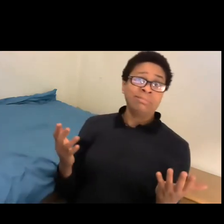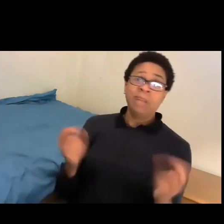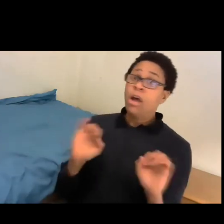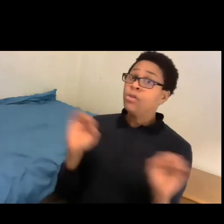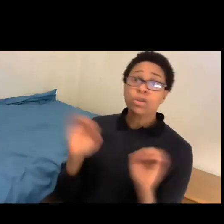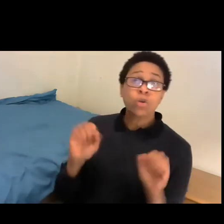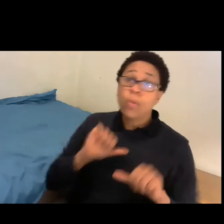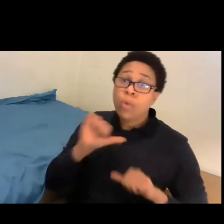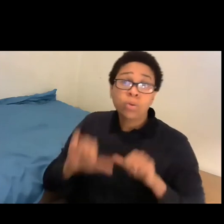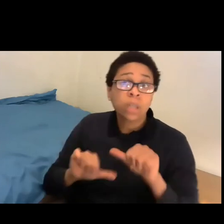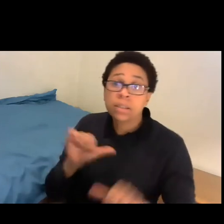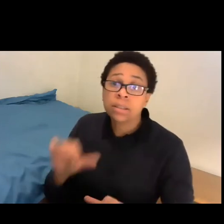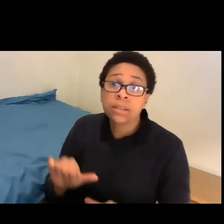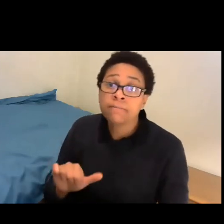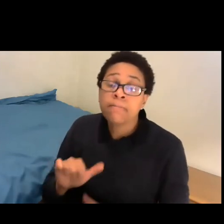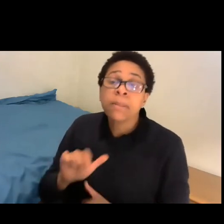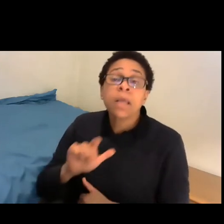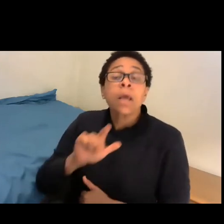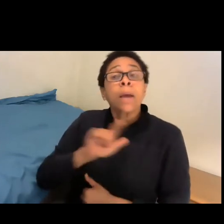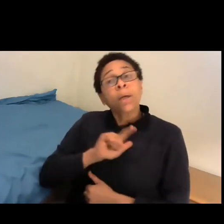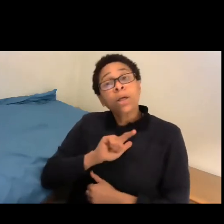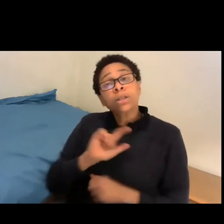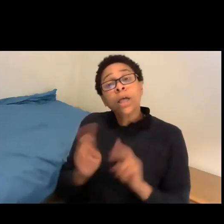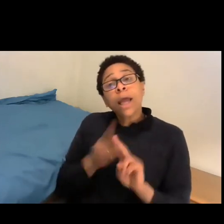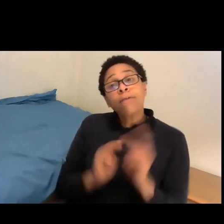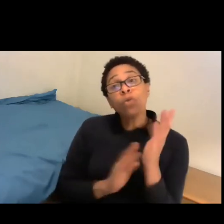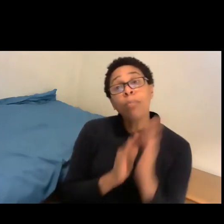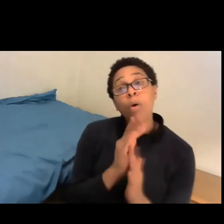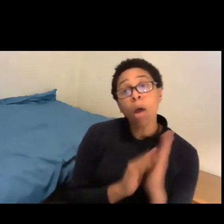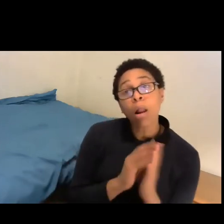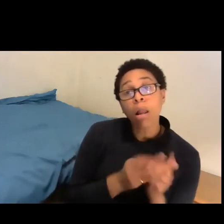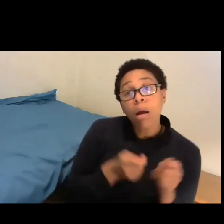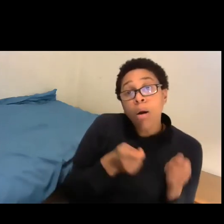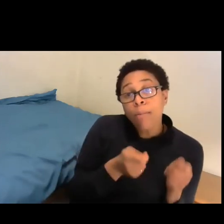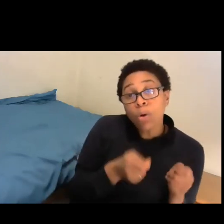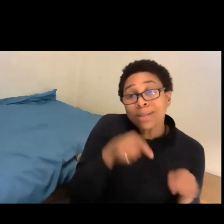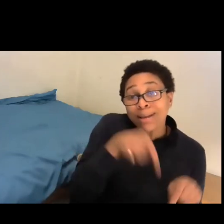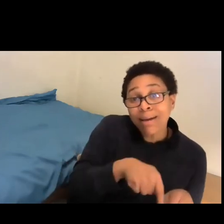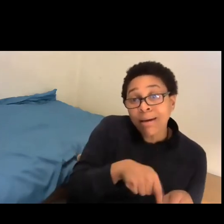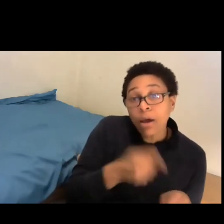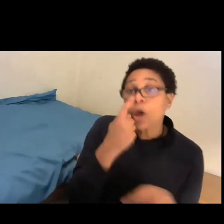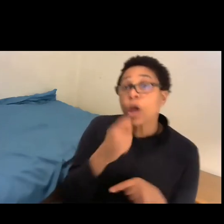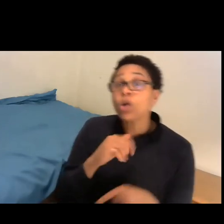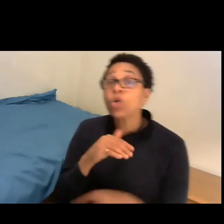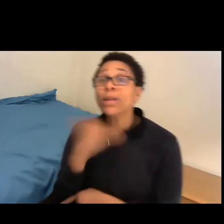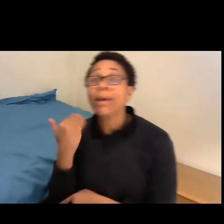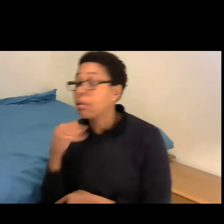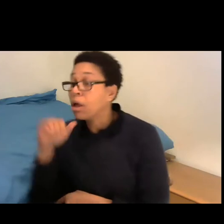depending on what energy s urce you're using, how d you identify the perpetrator an the victim? How do you, you